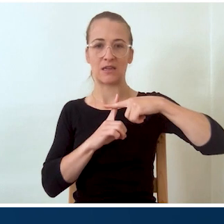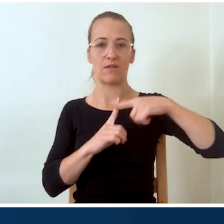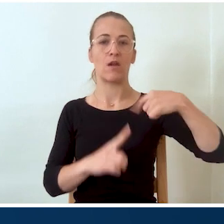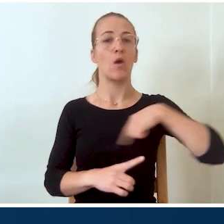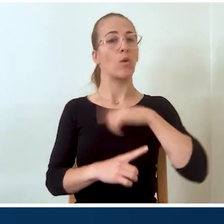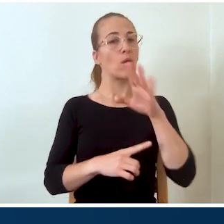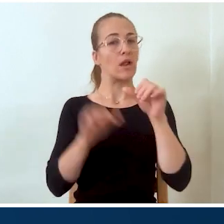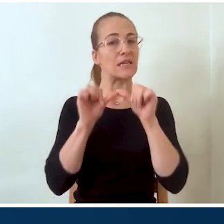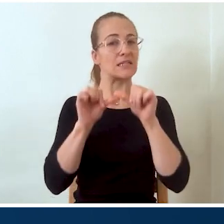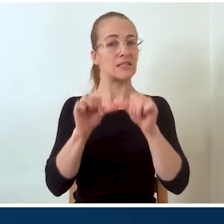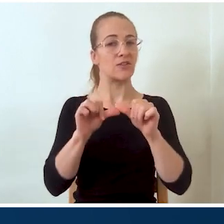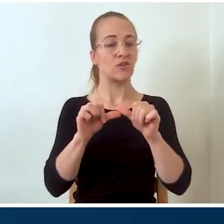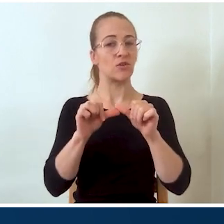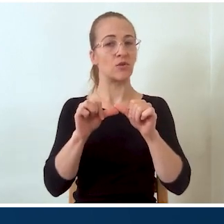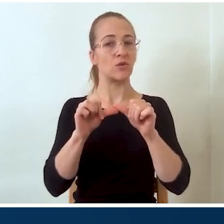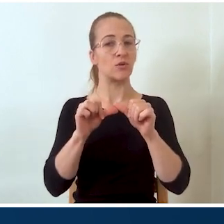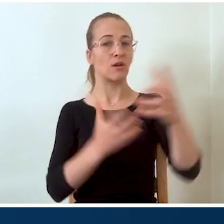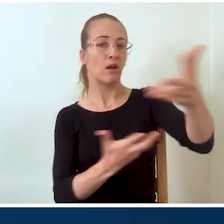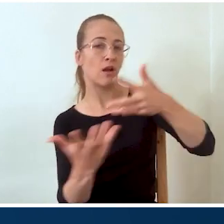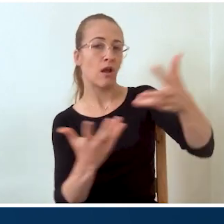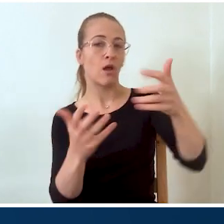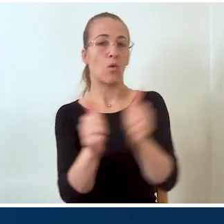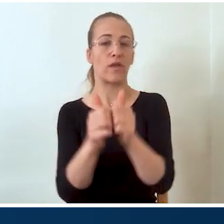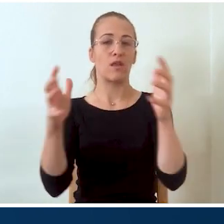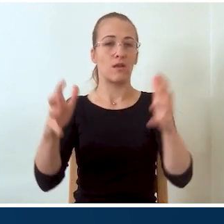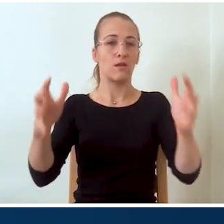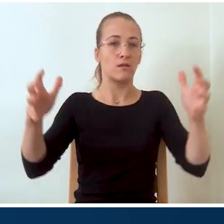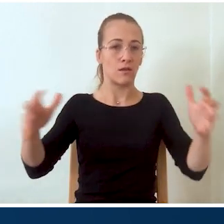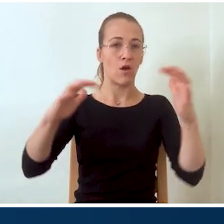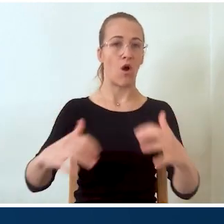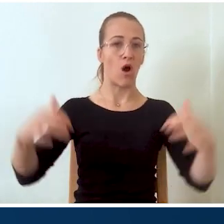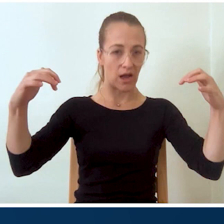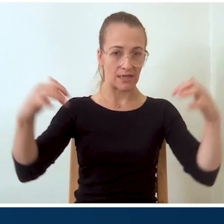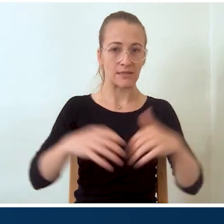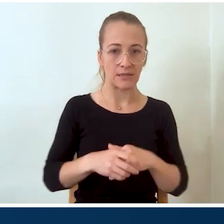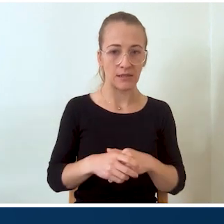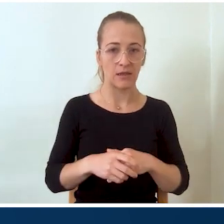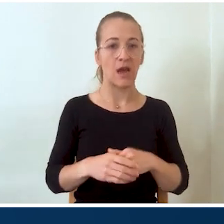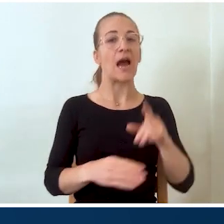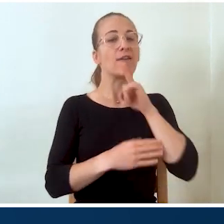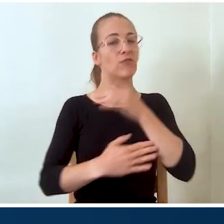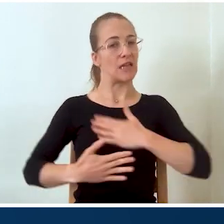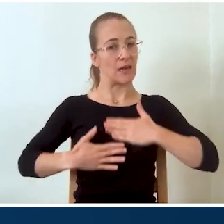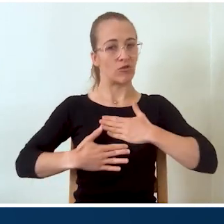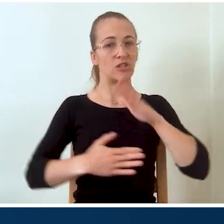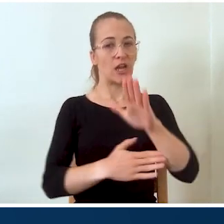to be really reaching a wider and wider audience. So I appreciate all of your advice